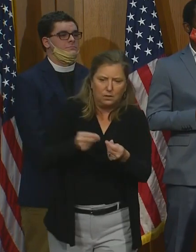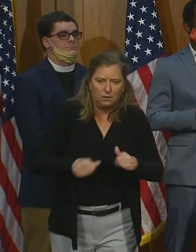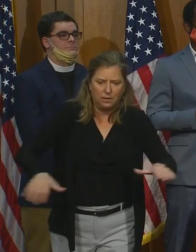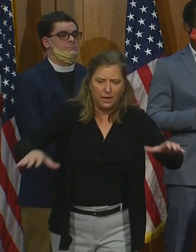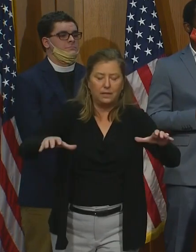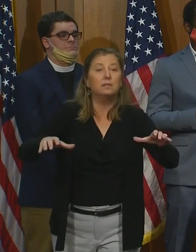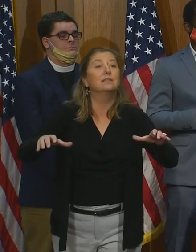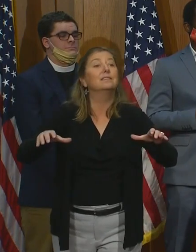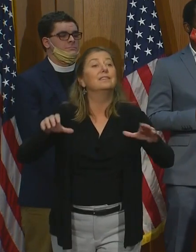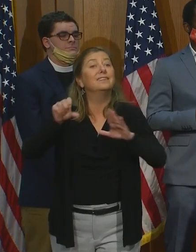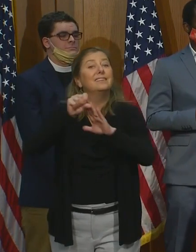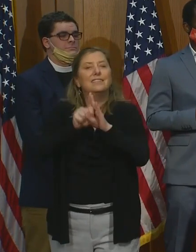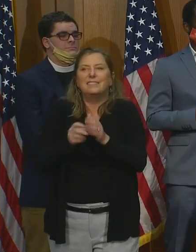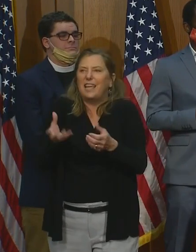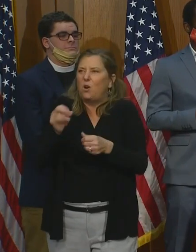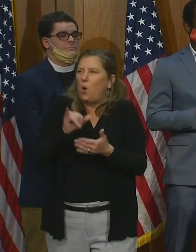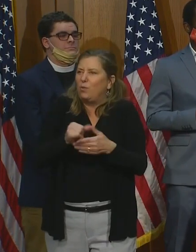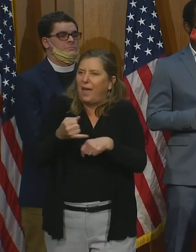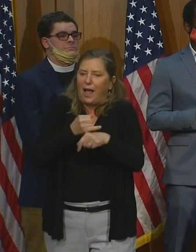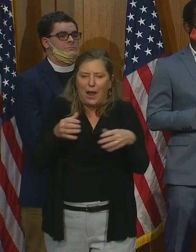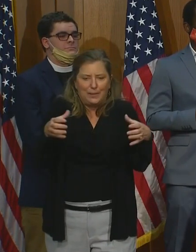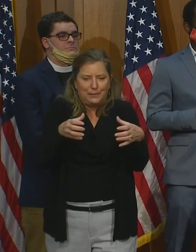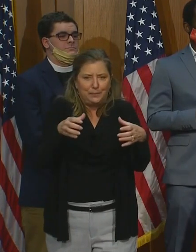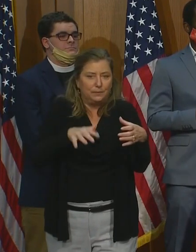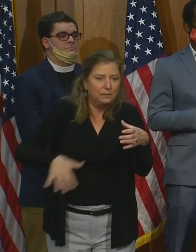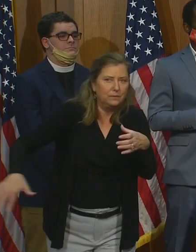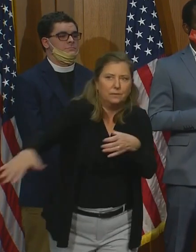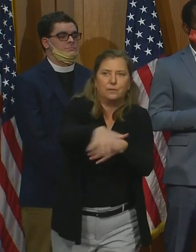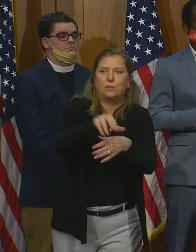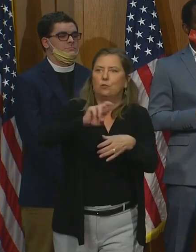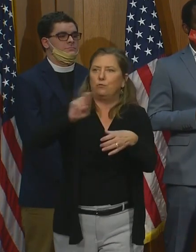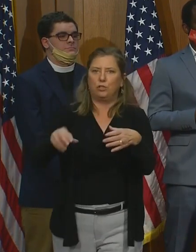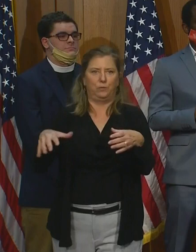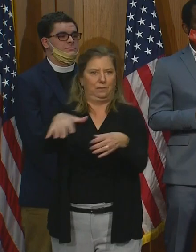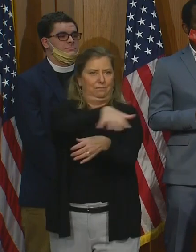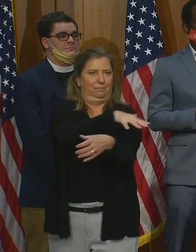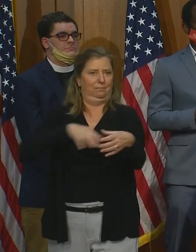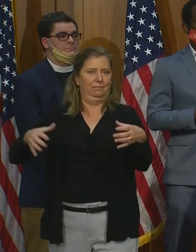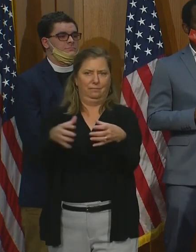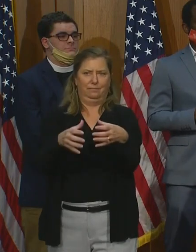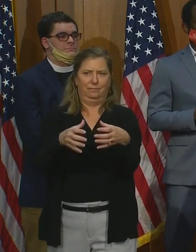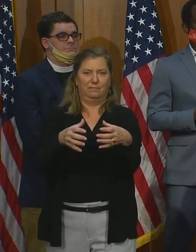A ONE HUNDRED FOOT CIRCLE OF LAND A STATE OWNED ISLAND